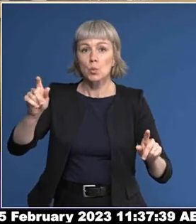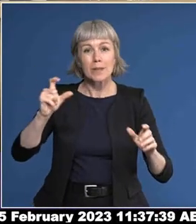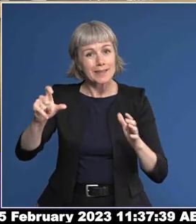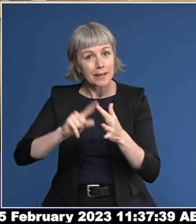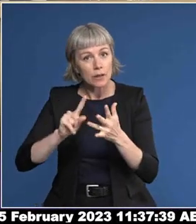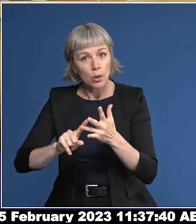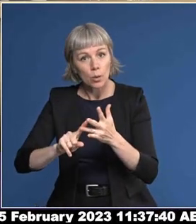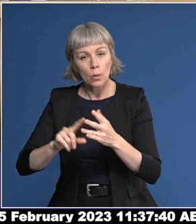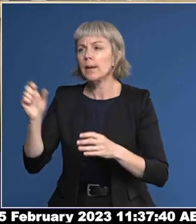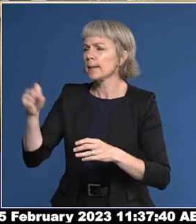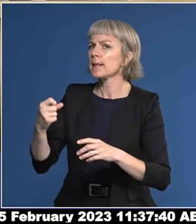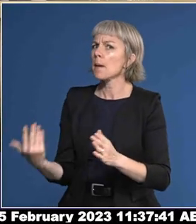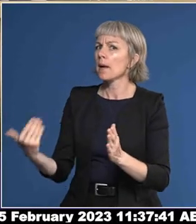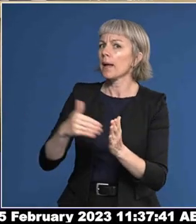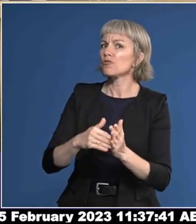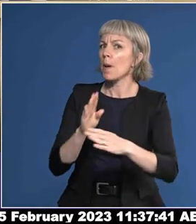Yes. COMMISSIONER BENNETT: A licence.